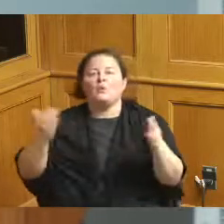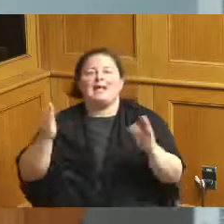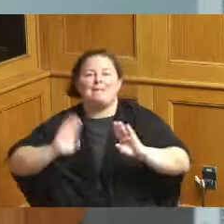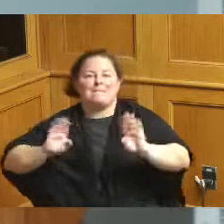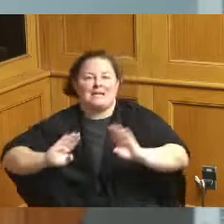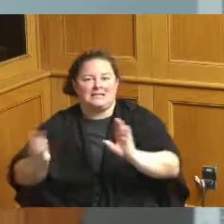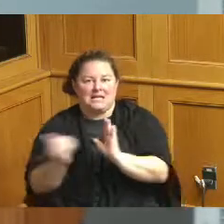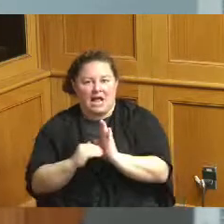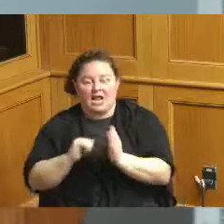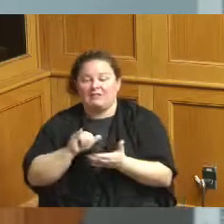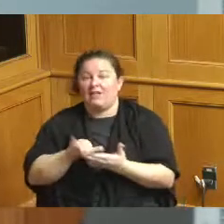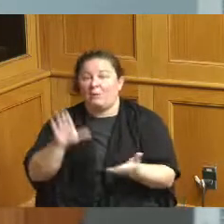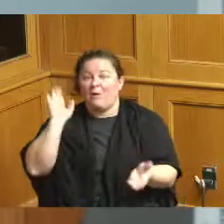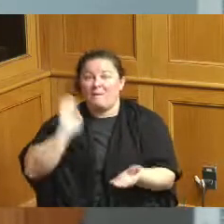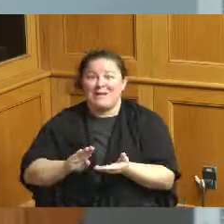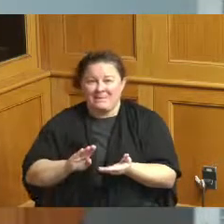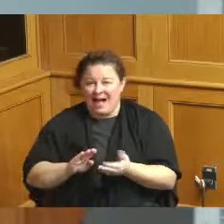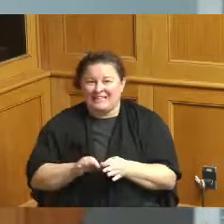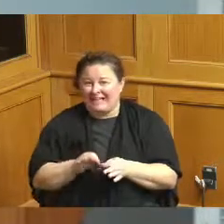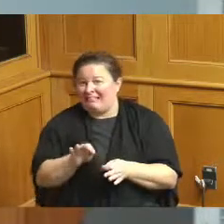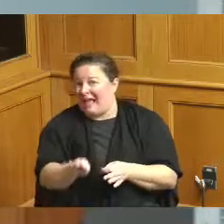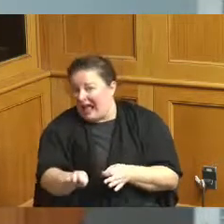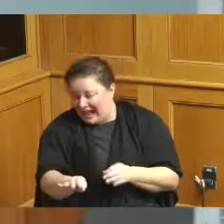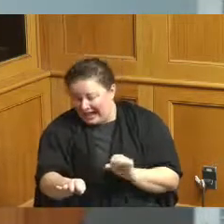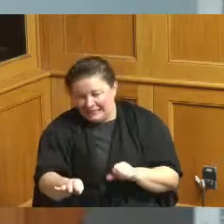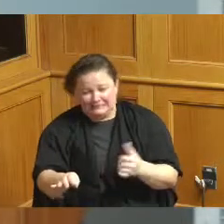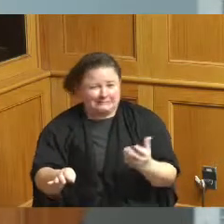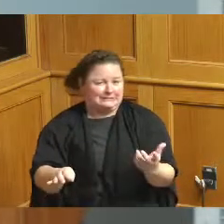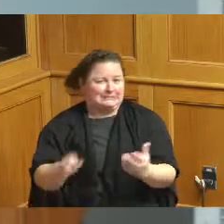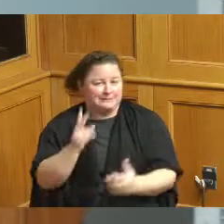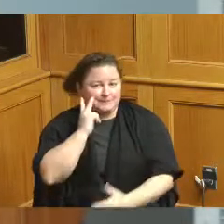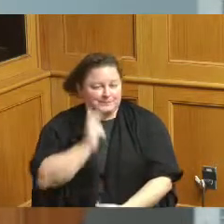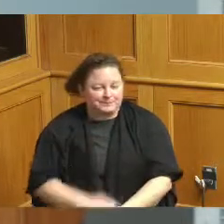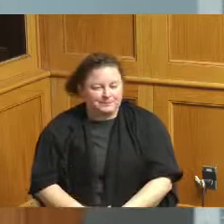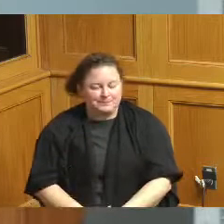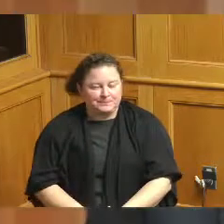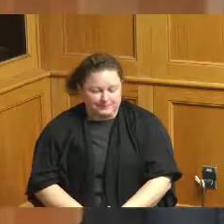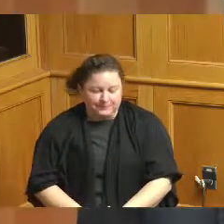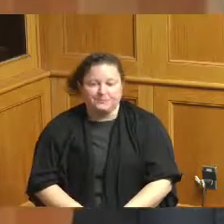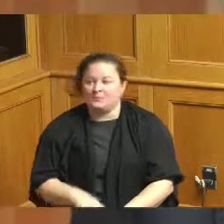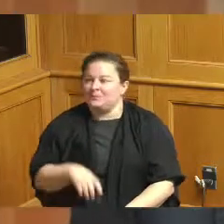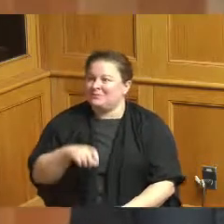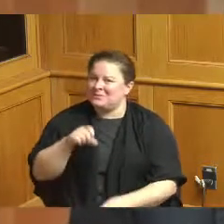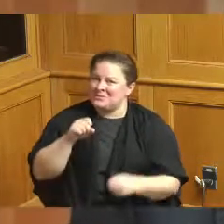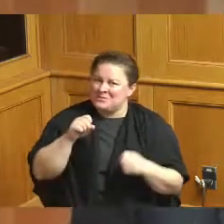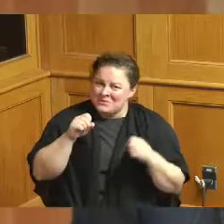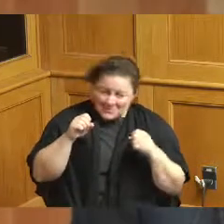any potential delay yeah okay okay very good well thank you I regret that we're going to have